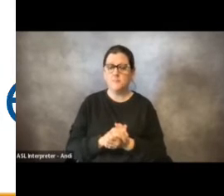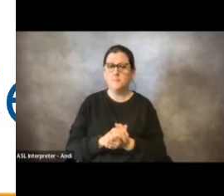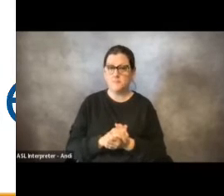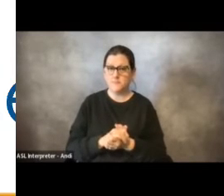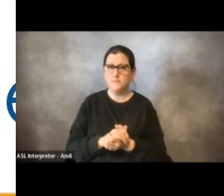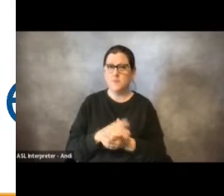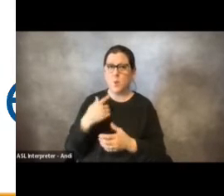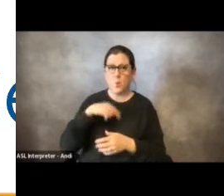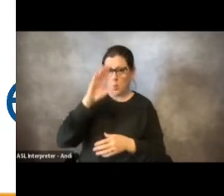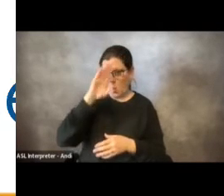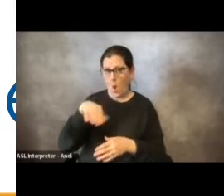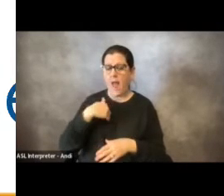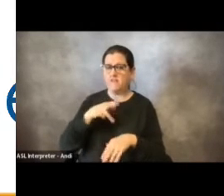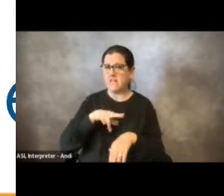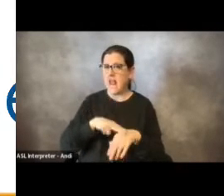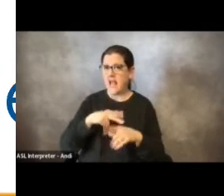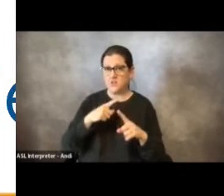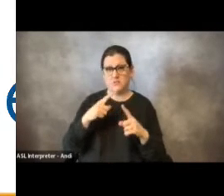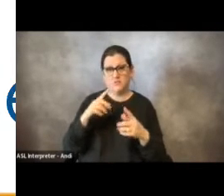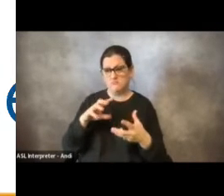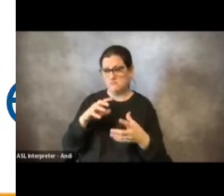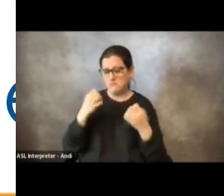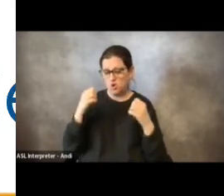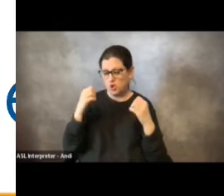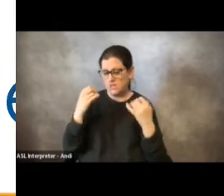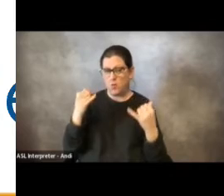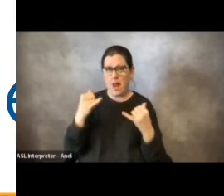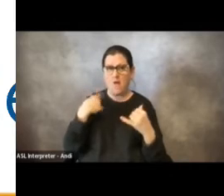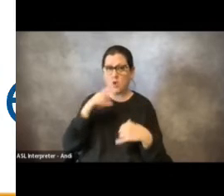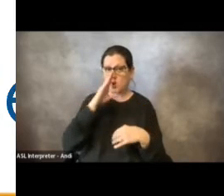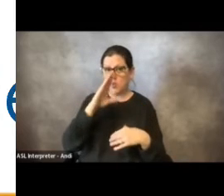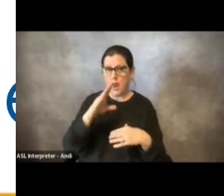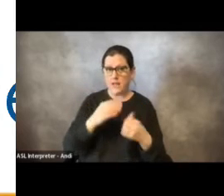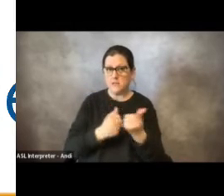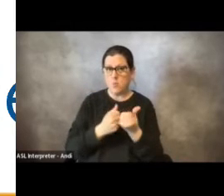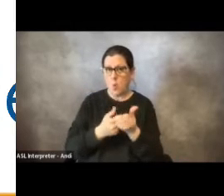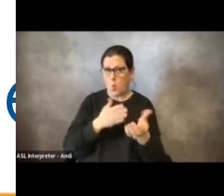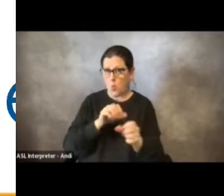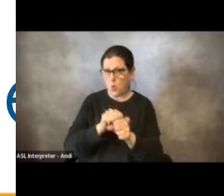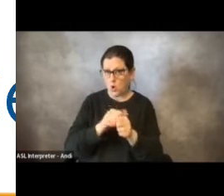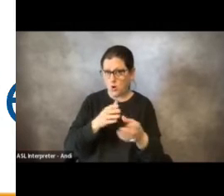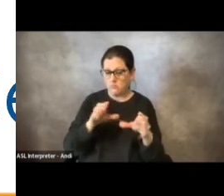national crisis on the direct support workforce, and also in the clinical workforce arena, a